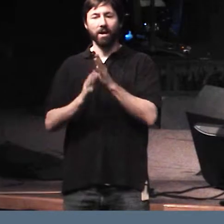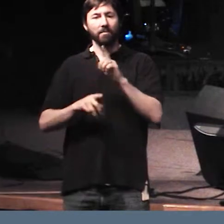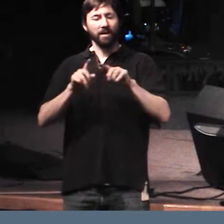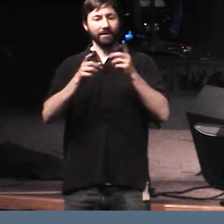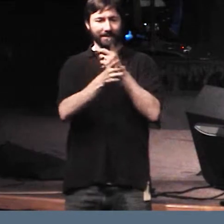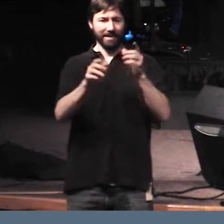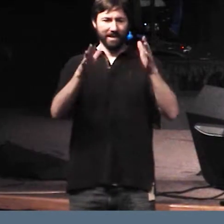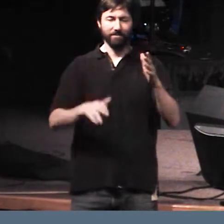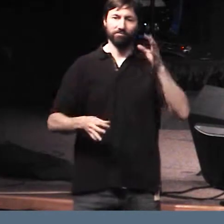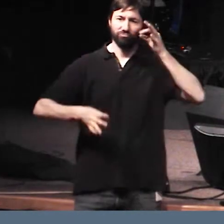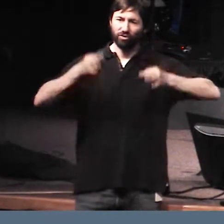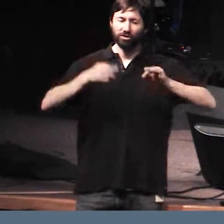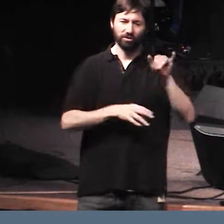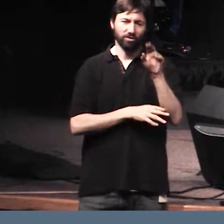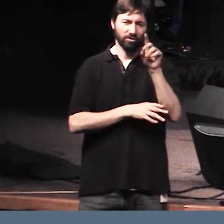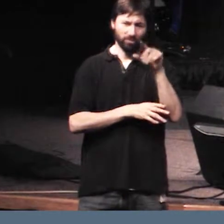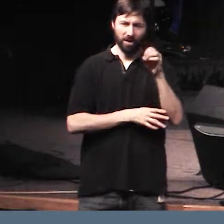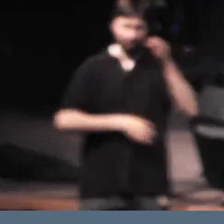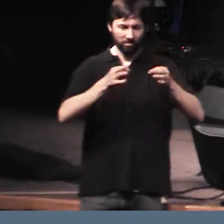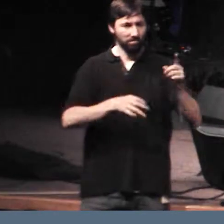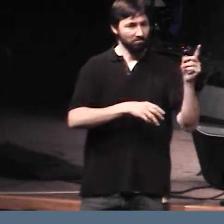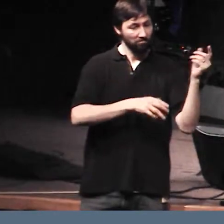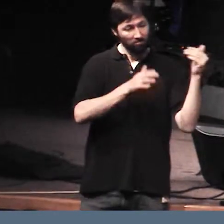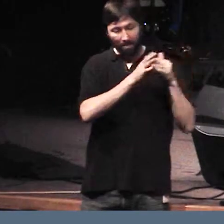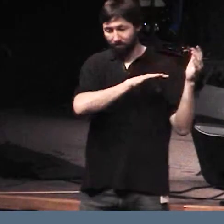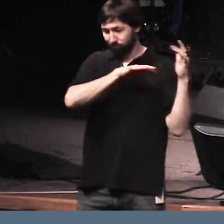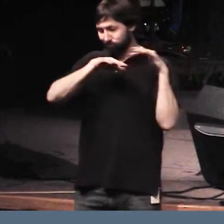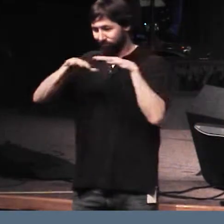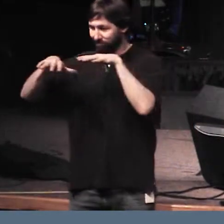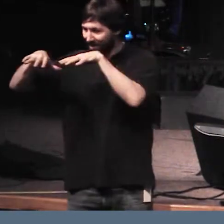come in and and really re-conquer the land and for a time when the Judges would come in there